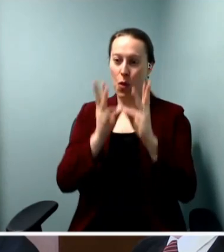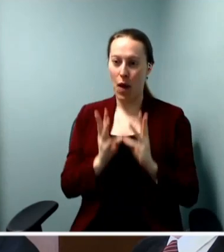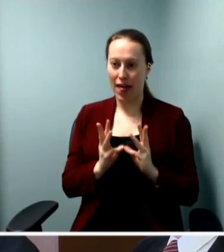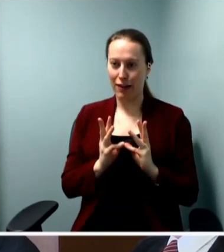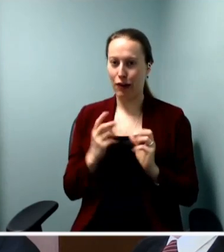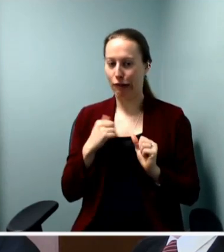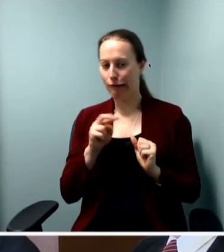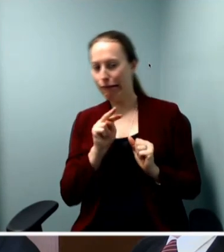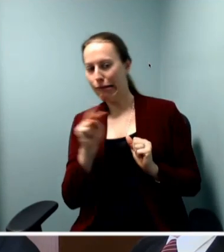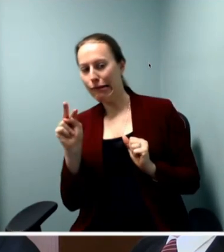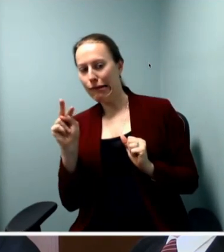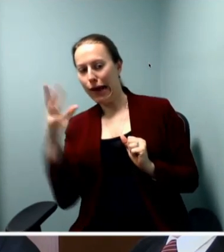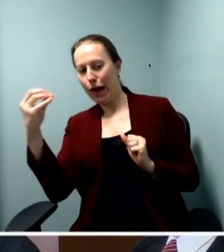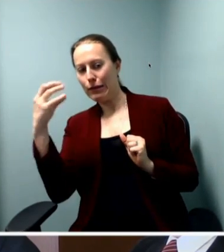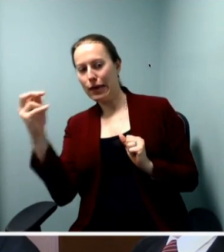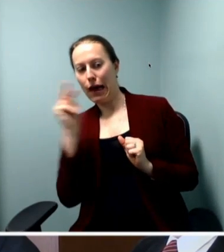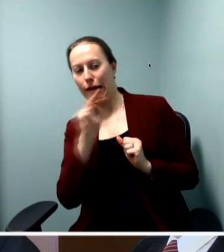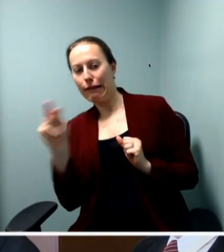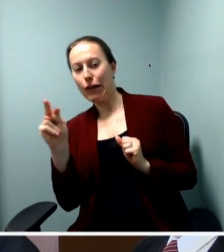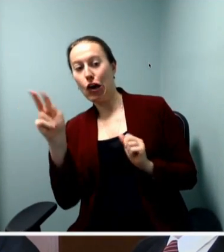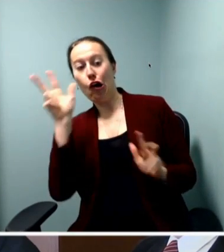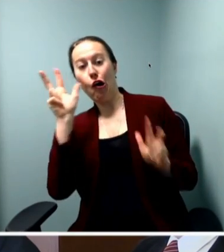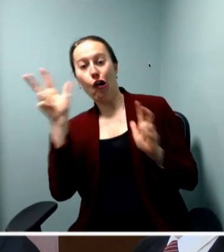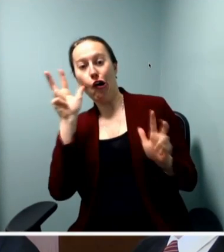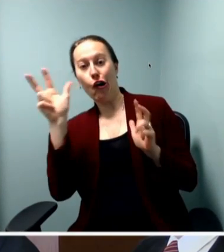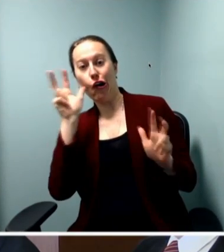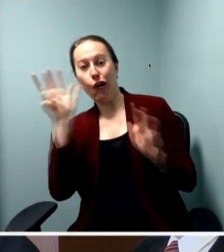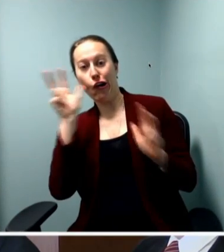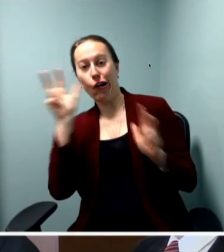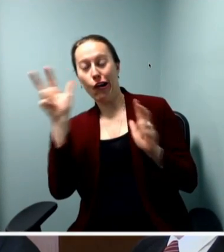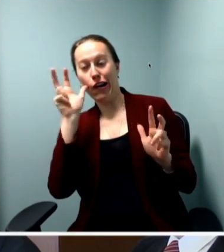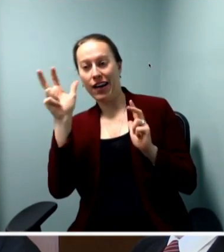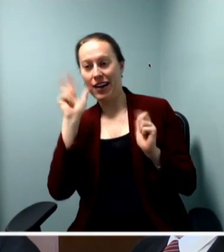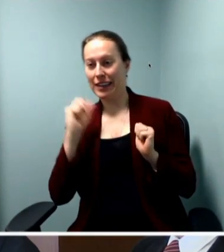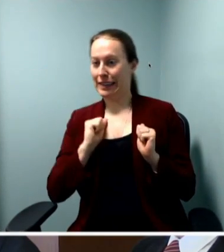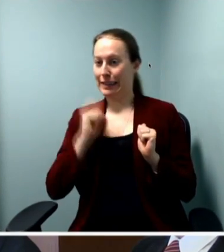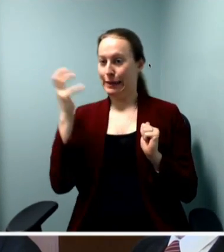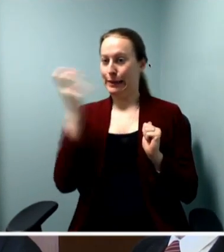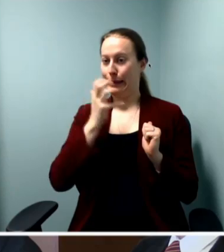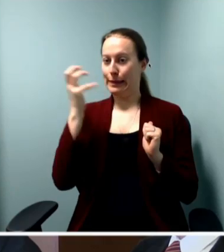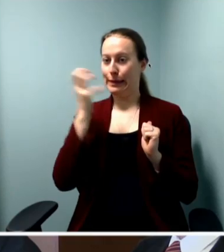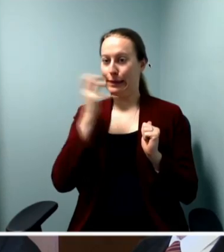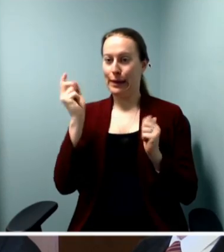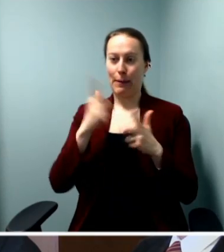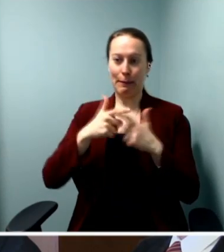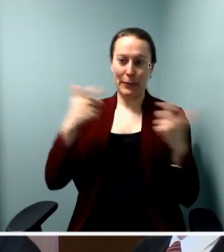As you no doubt heard, there is a wallop of a northeaster that's heading our way,